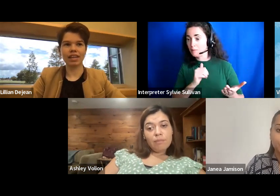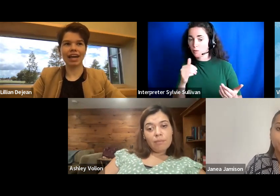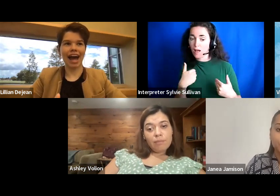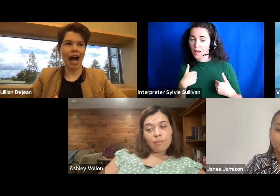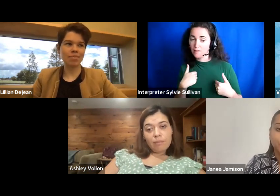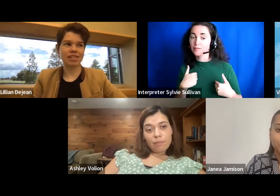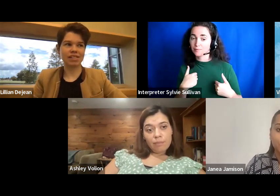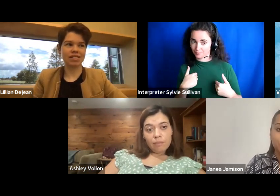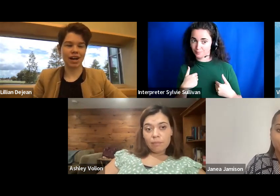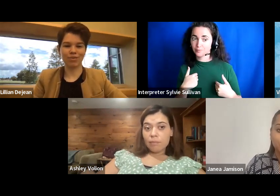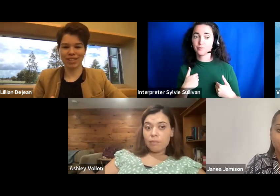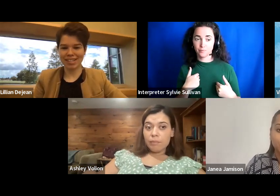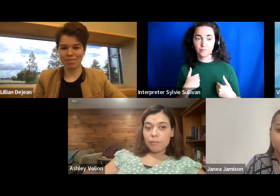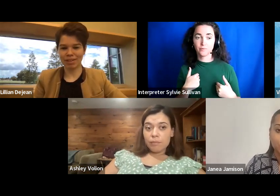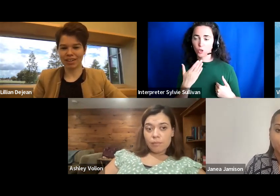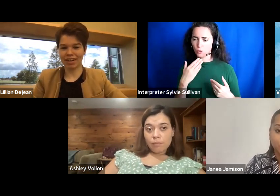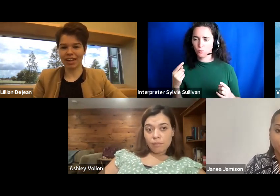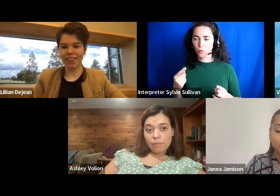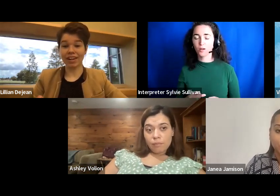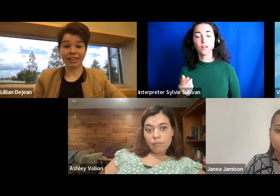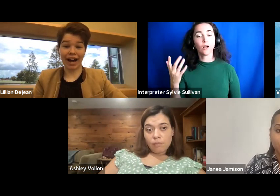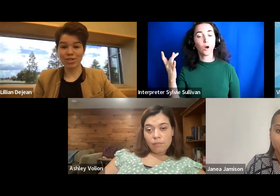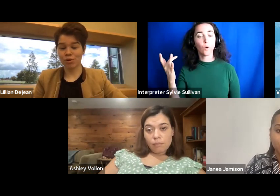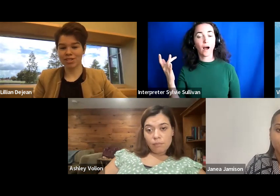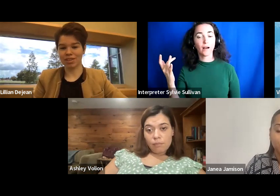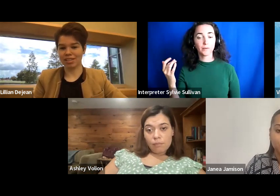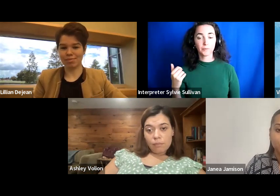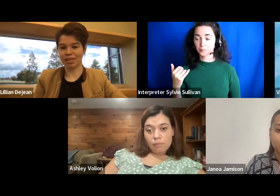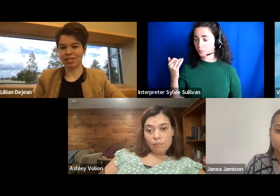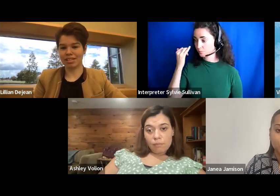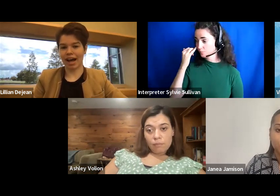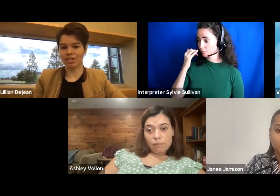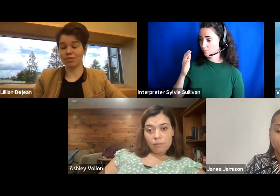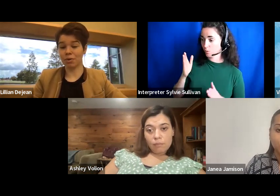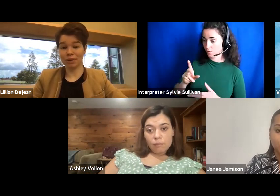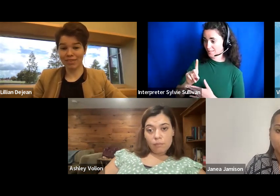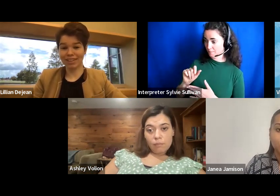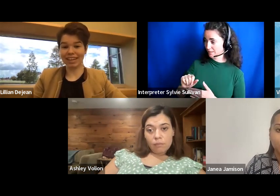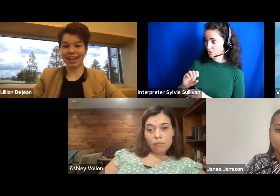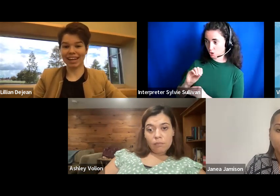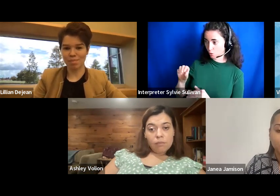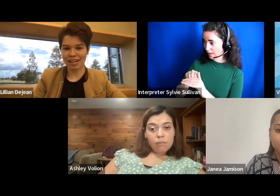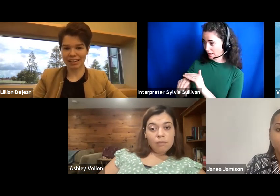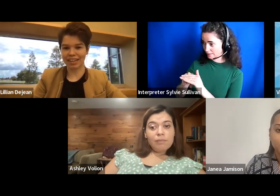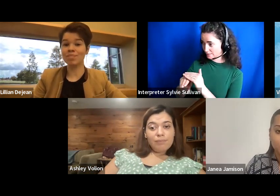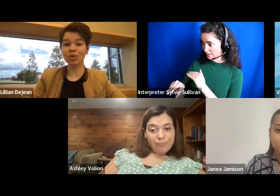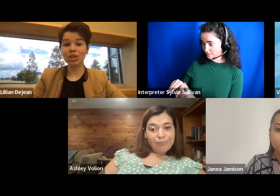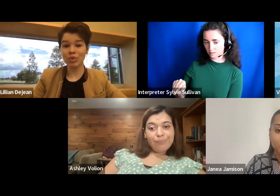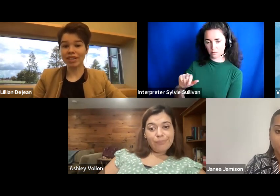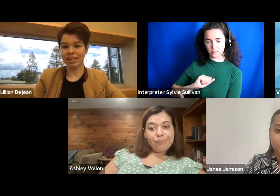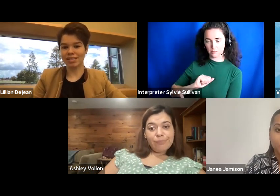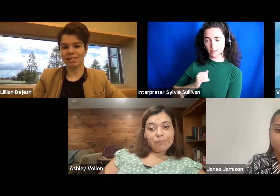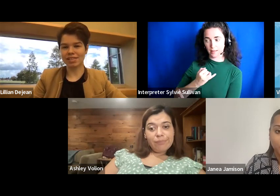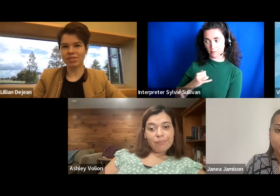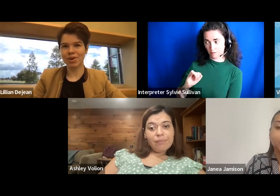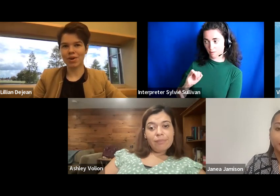Because, in the absence of accessibility that allows a person with the disability to cast or vote privately and independently, you need that assistance.